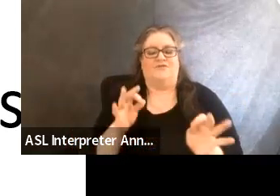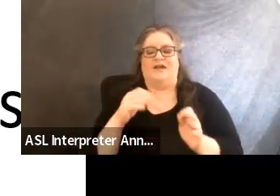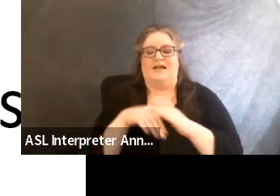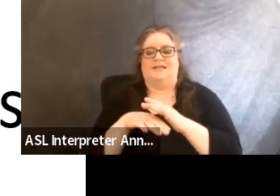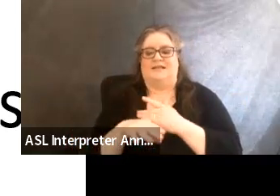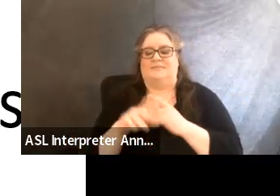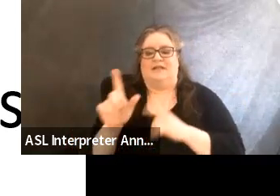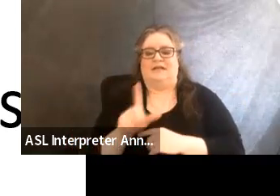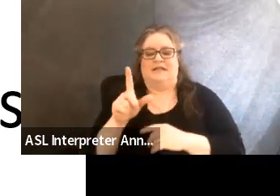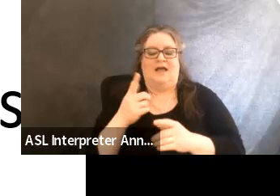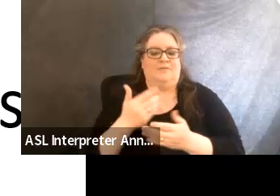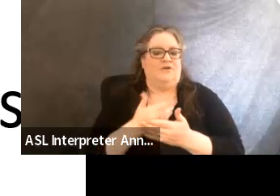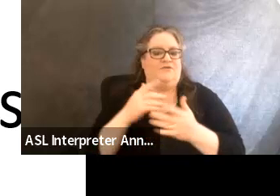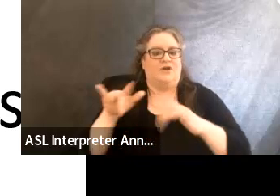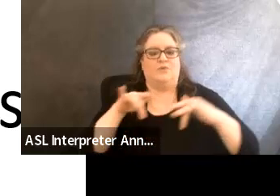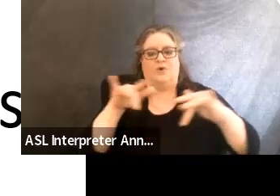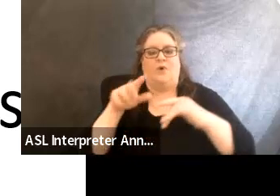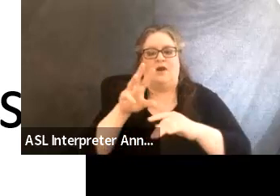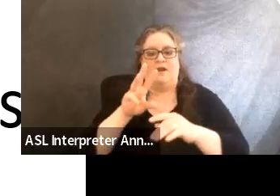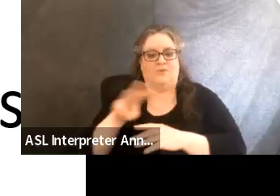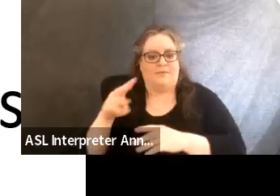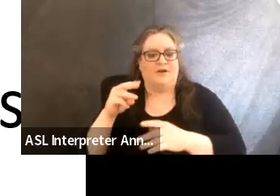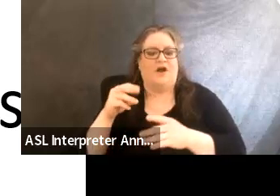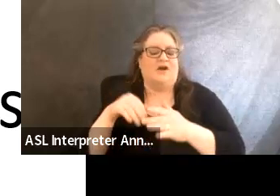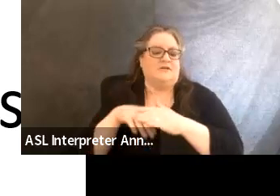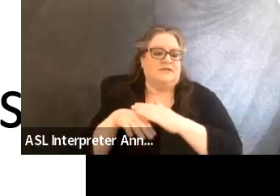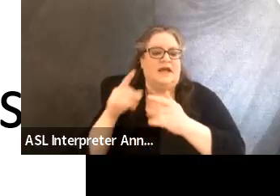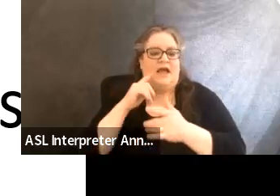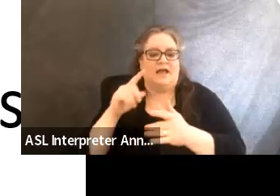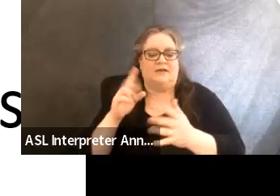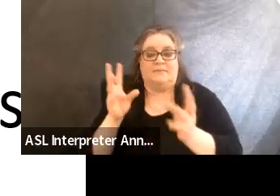pre-recorded webinars, accessibility events like that meetup and our webinars,